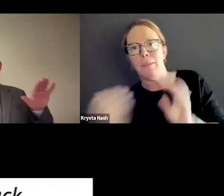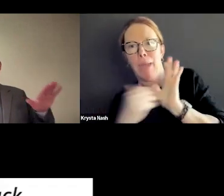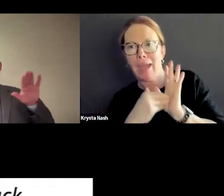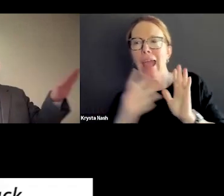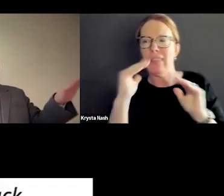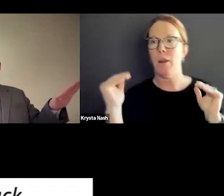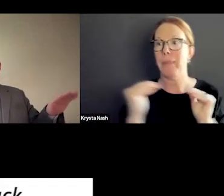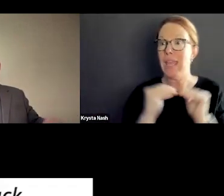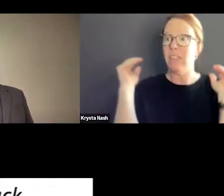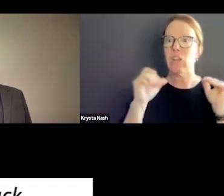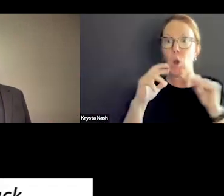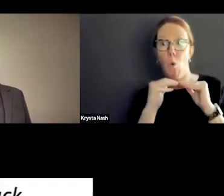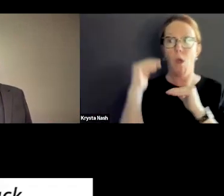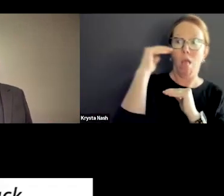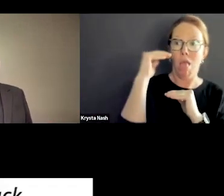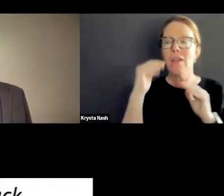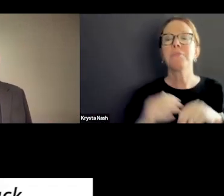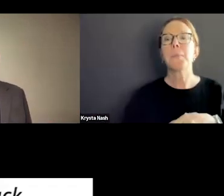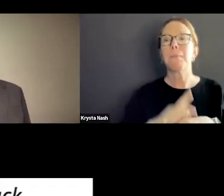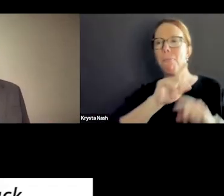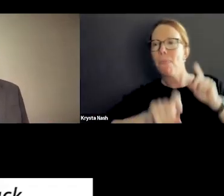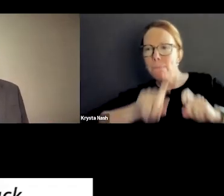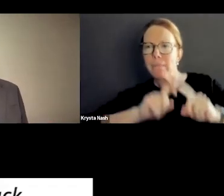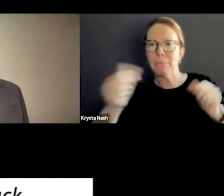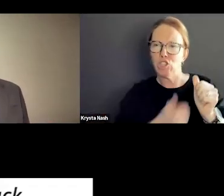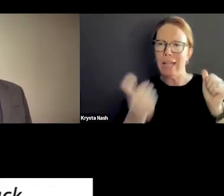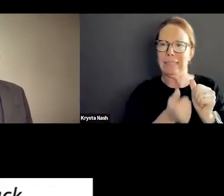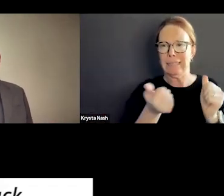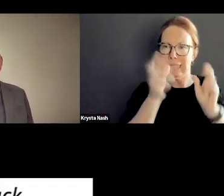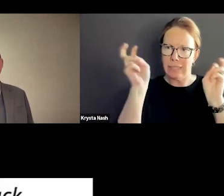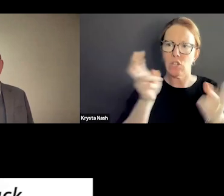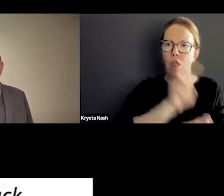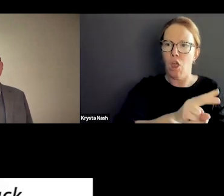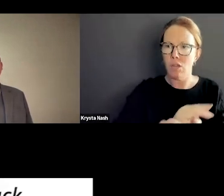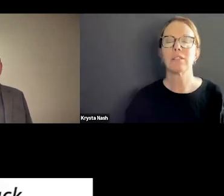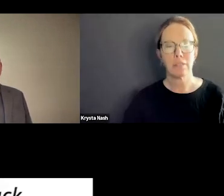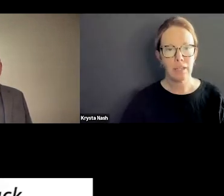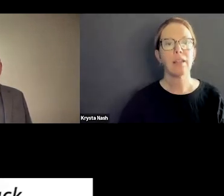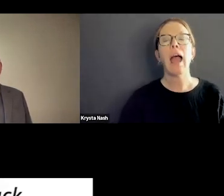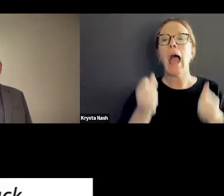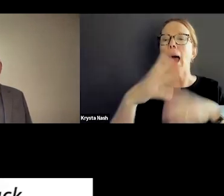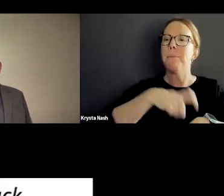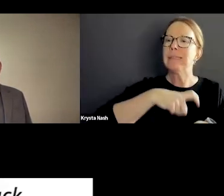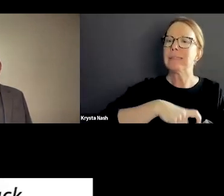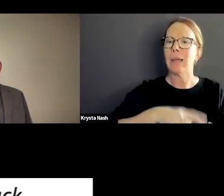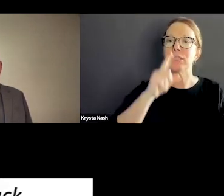Or maybe I'll get ahead. So we asked questions about chasing loss in this case. We asked in the past two weeks, how many times did you place a new sports